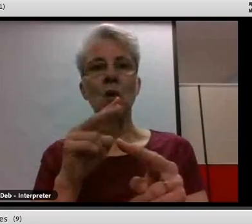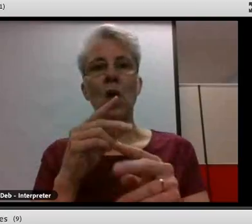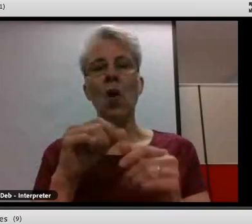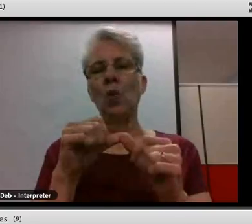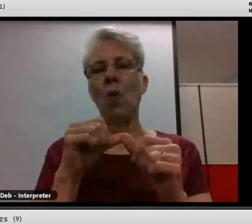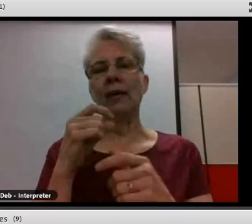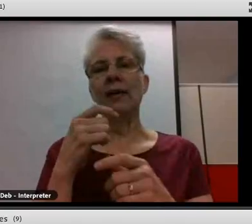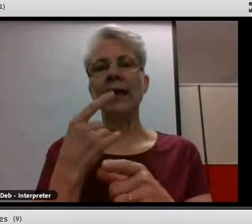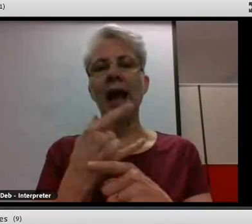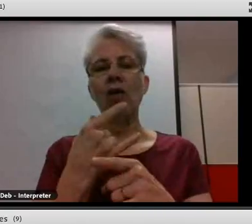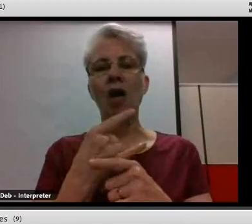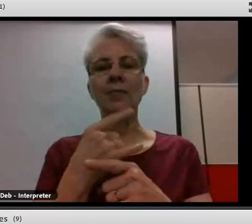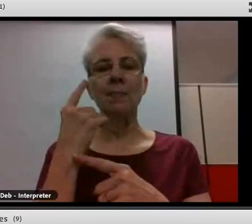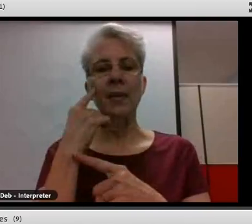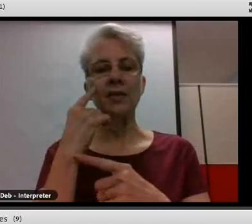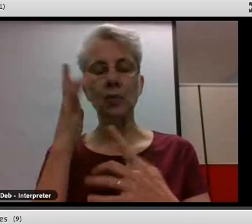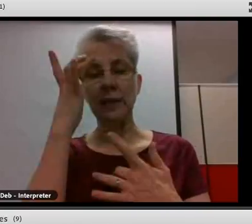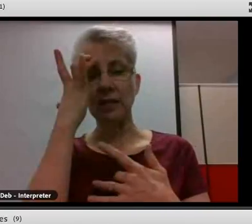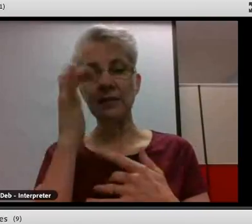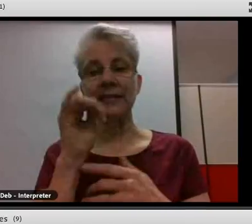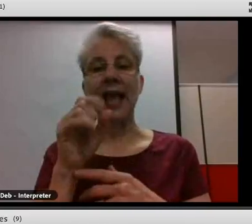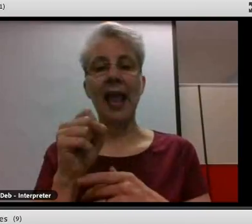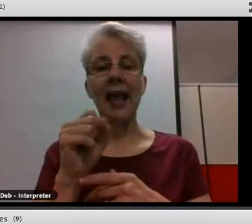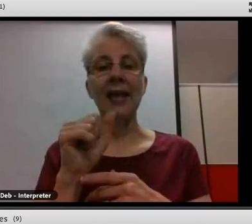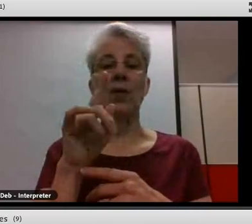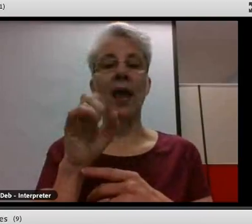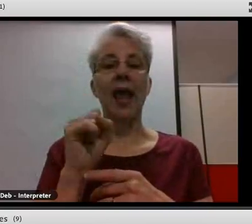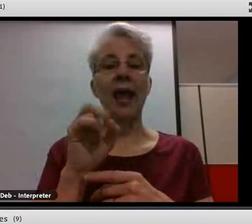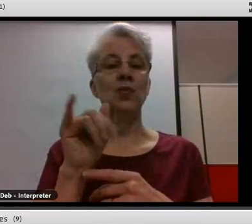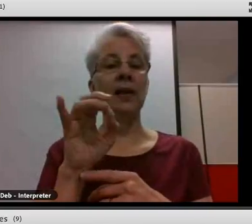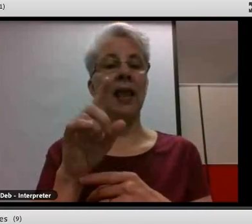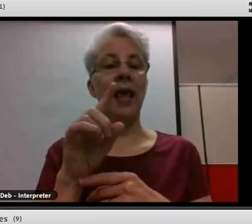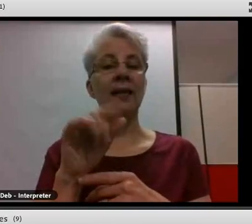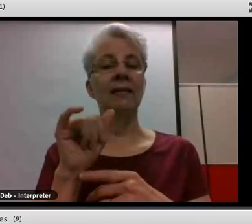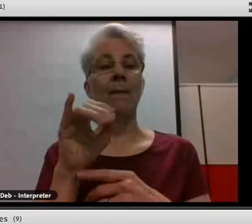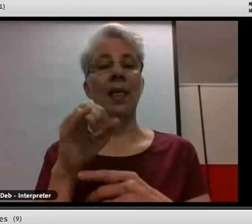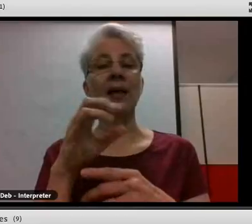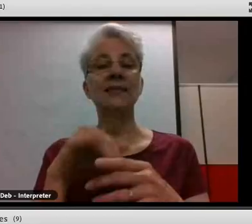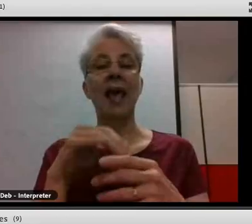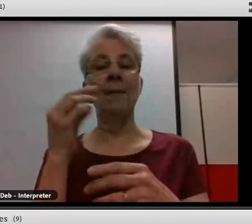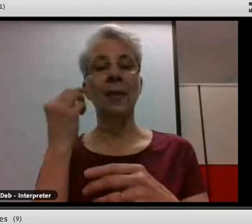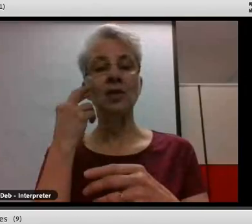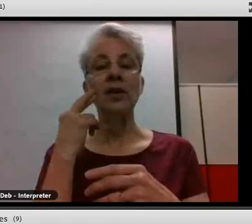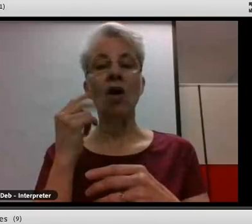So first up, what do we consider to be a disability?